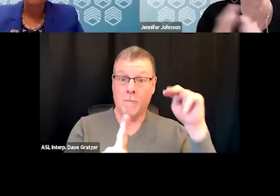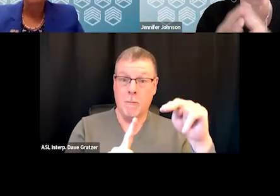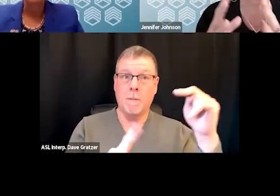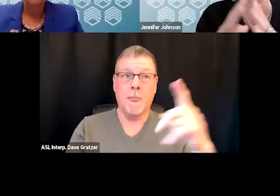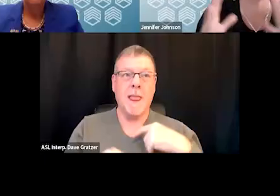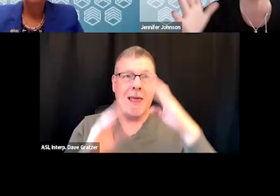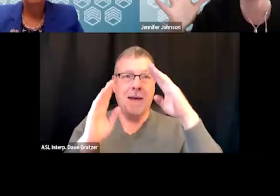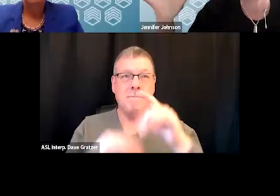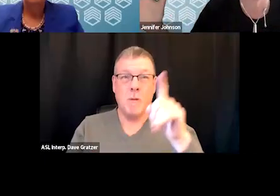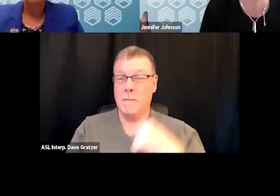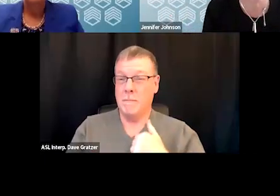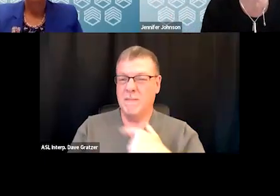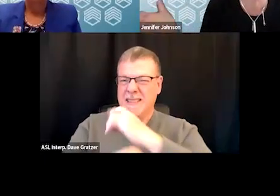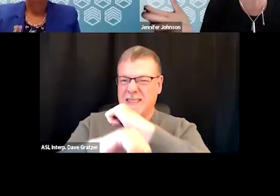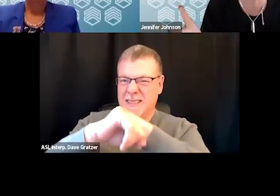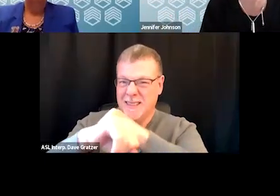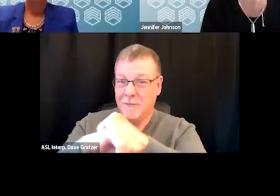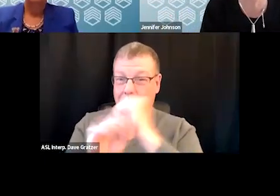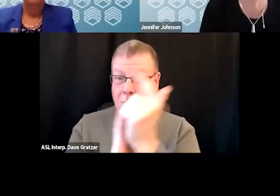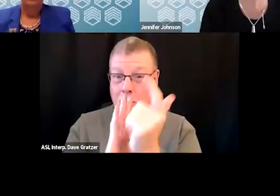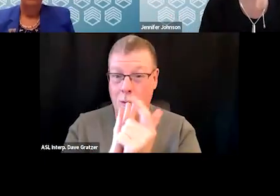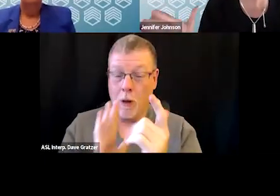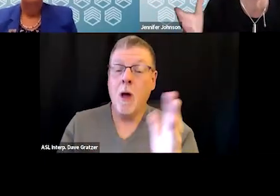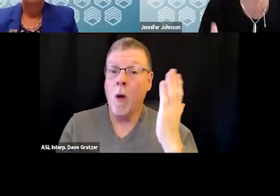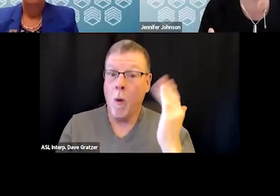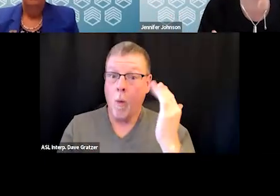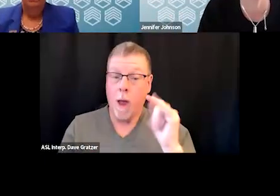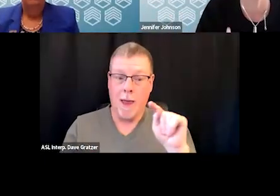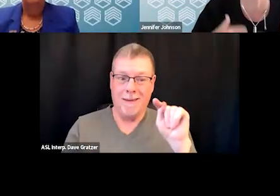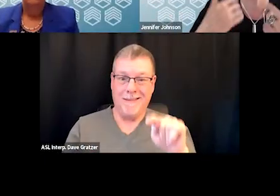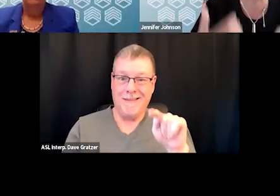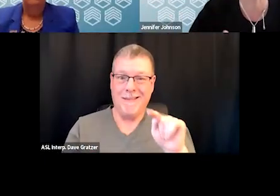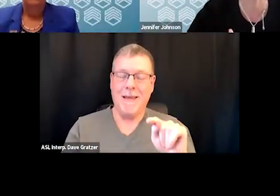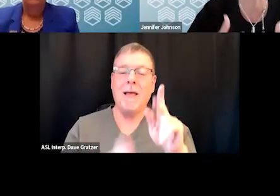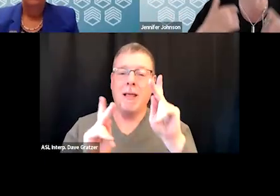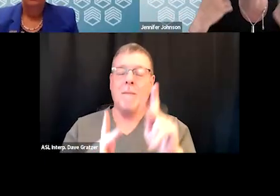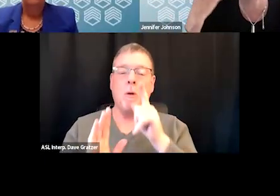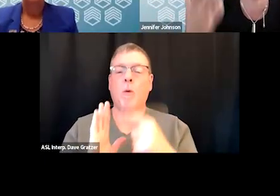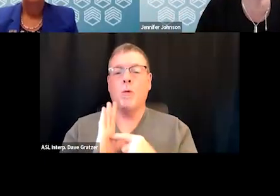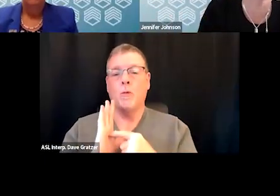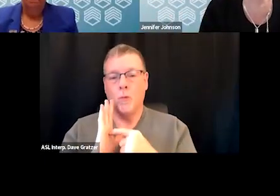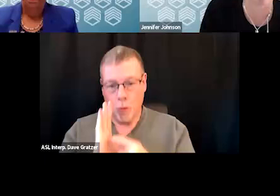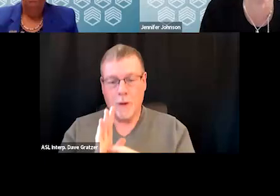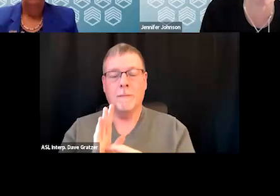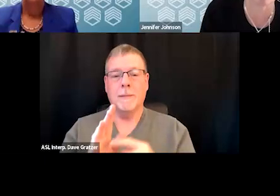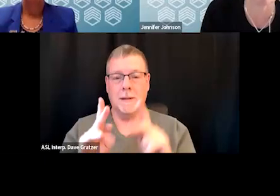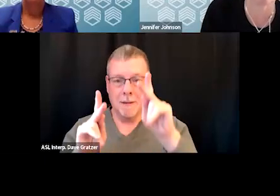defense lawyer is that the defense lawyer is often the person who is representing the person who's disruptive.